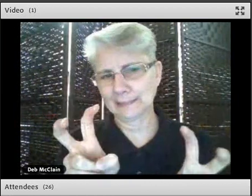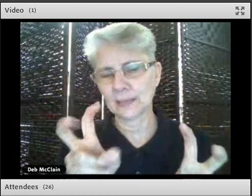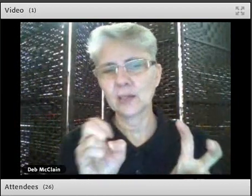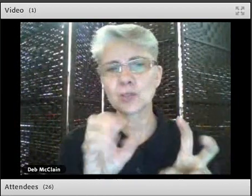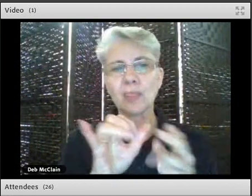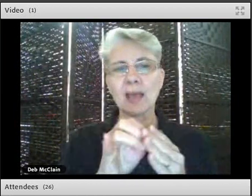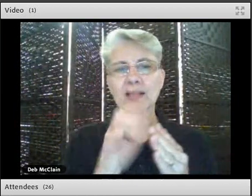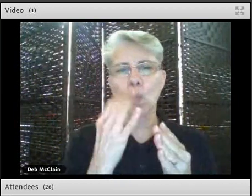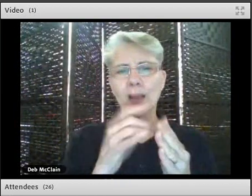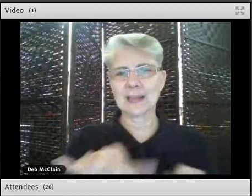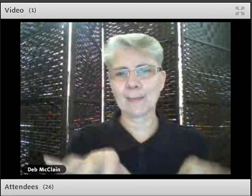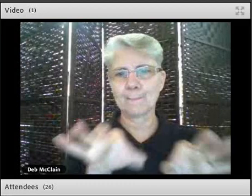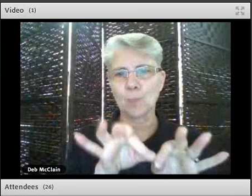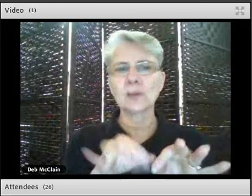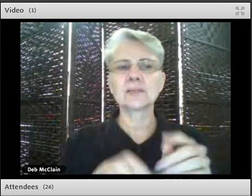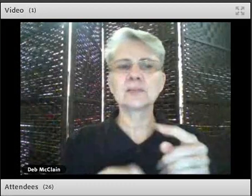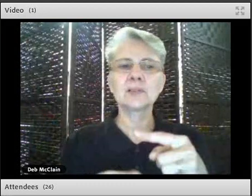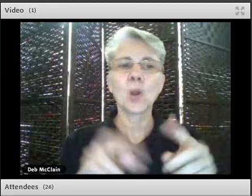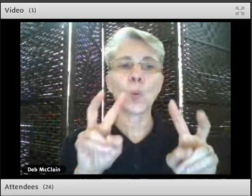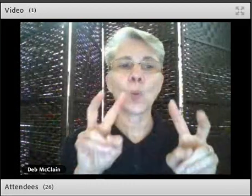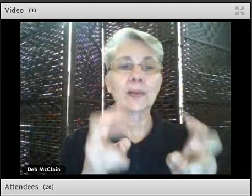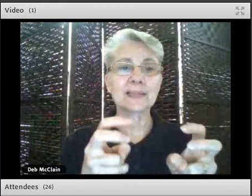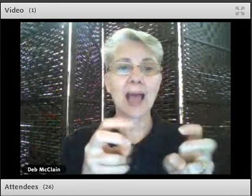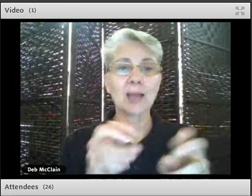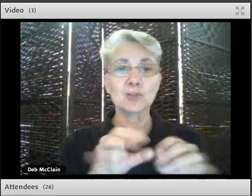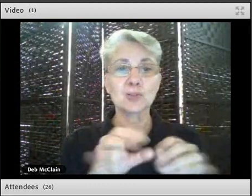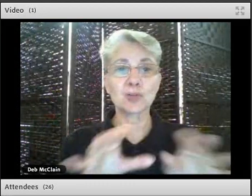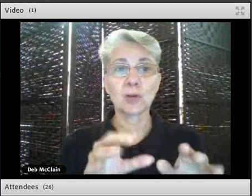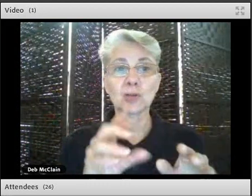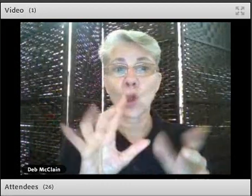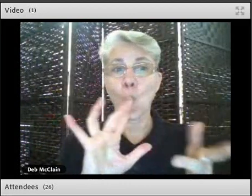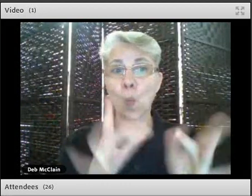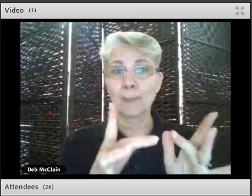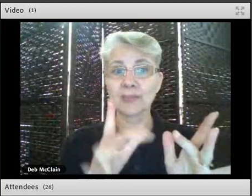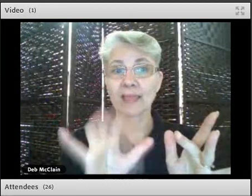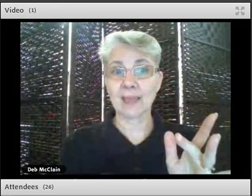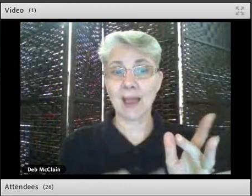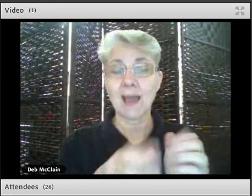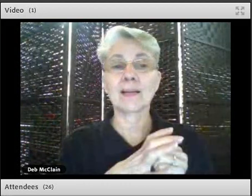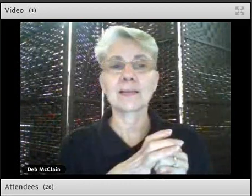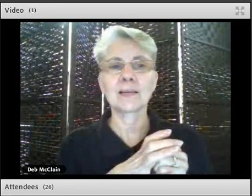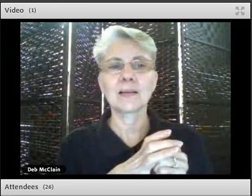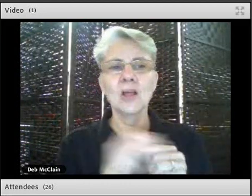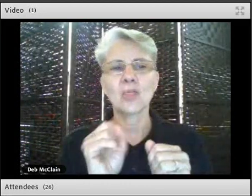and the date viewed here was February 18, 2013.